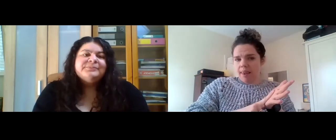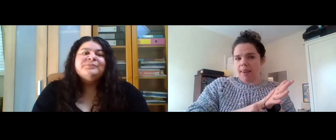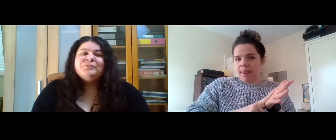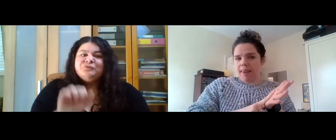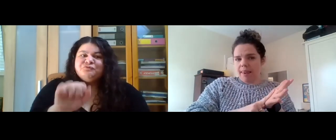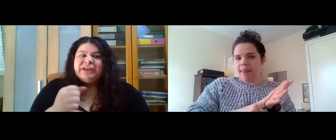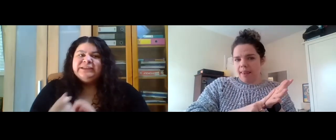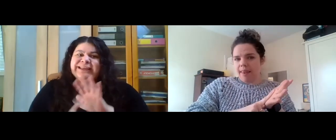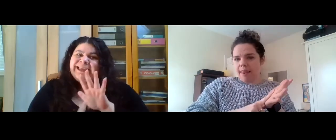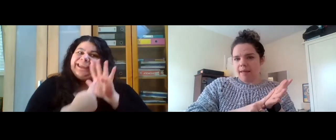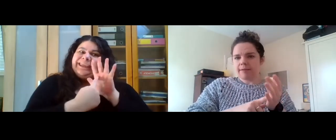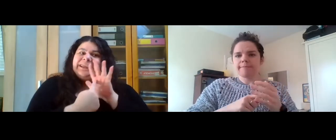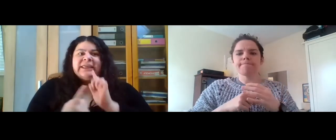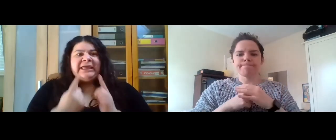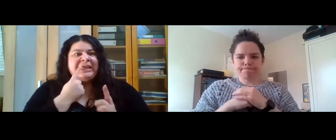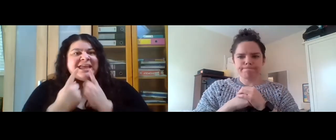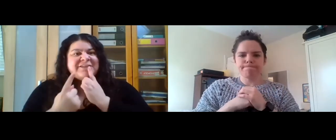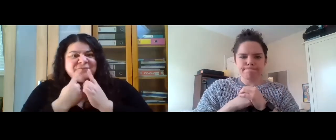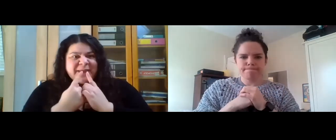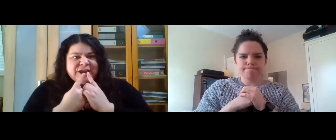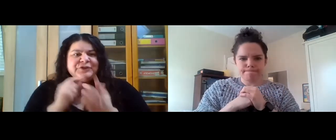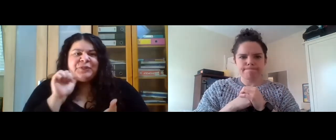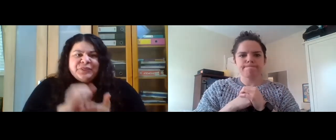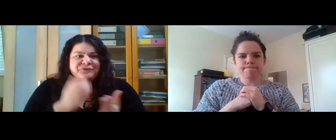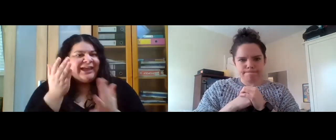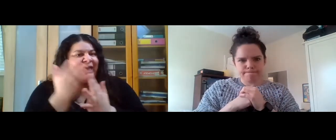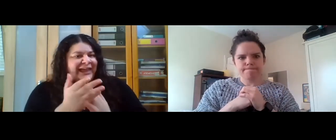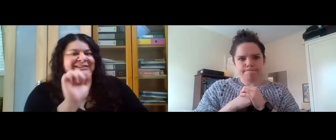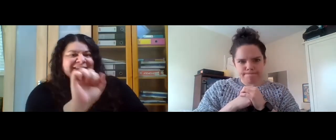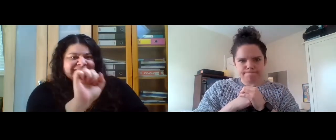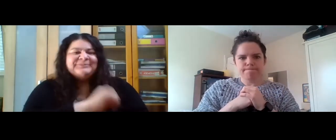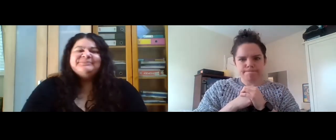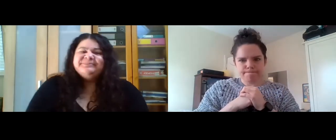Yes! That's right. Key information would need to be accessible.